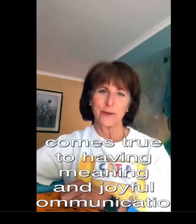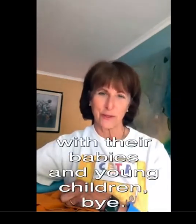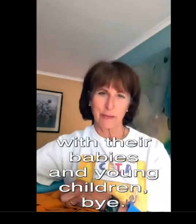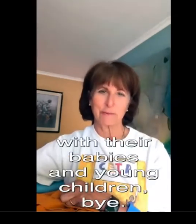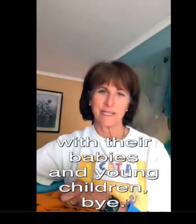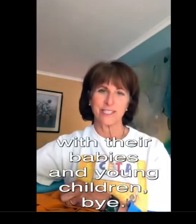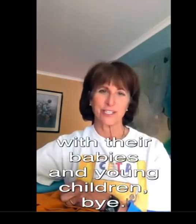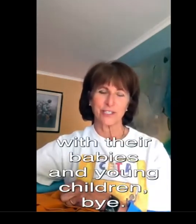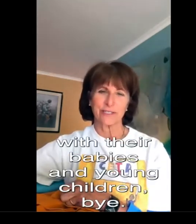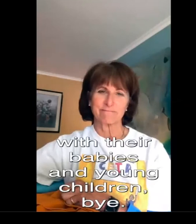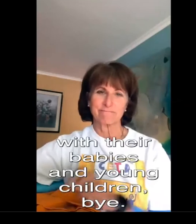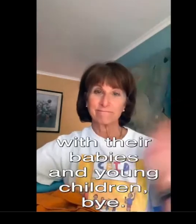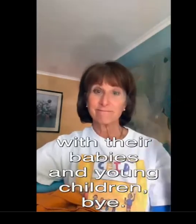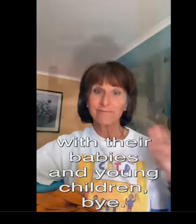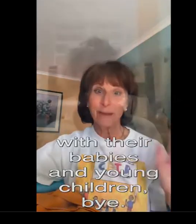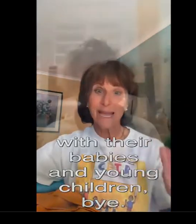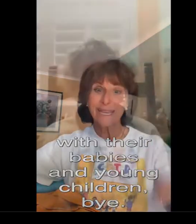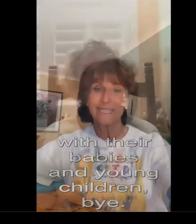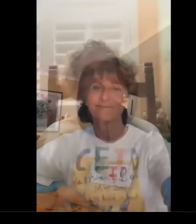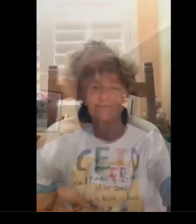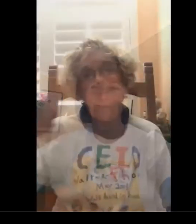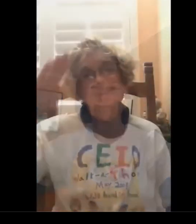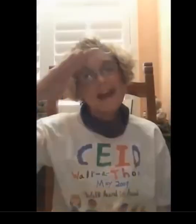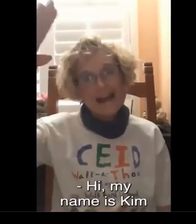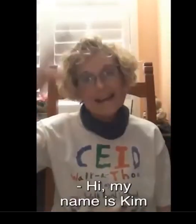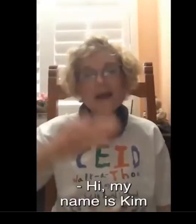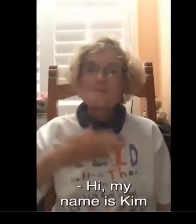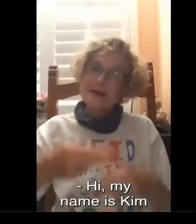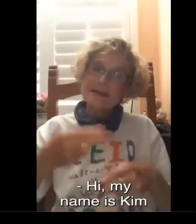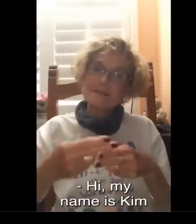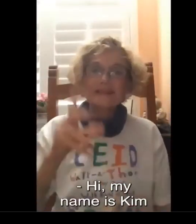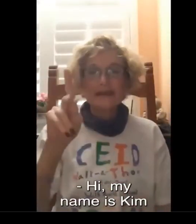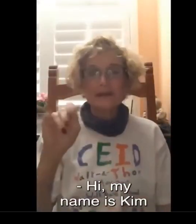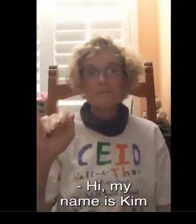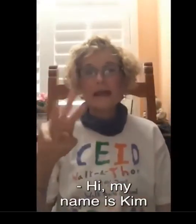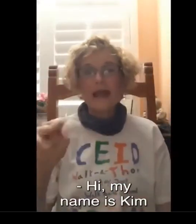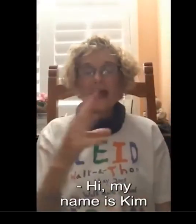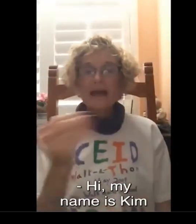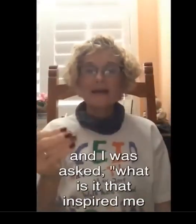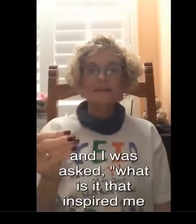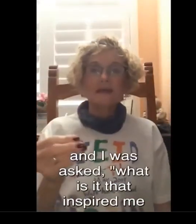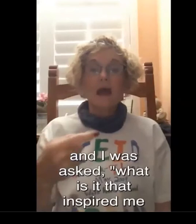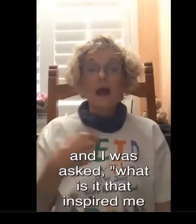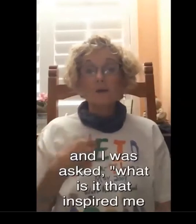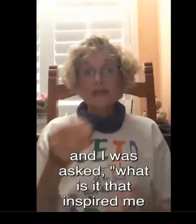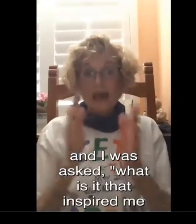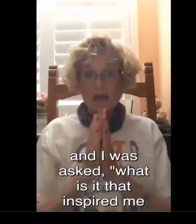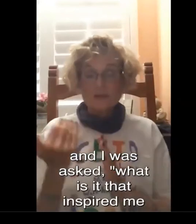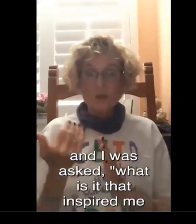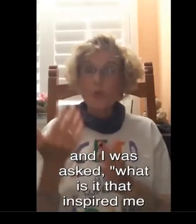with their babies and young children. Bye! Hi, my name is Kim, and I was asked